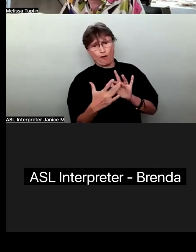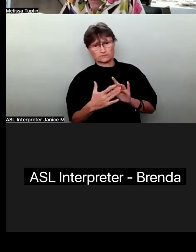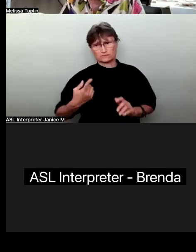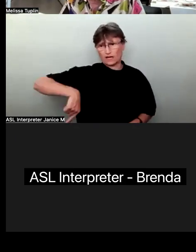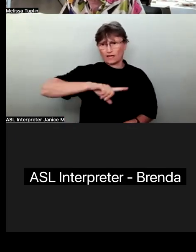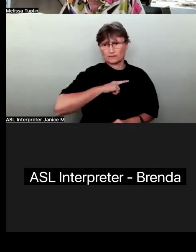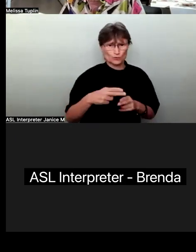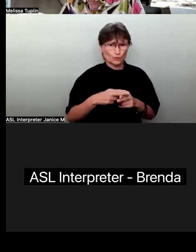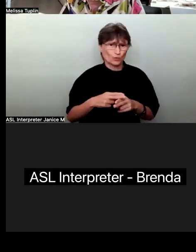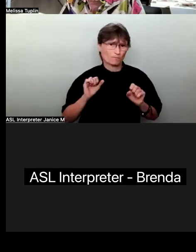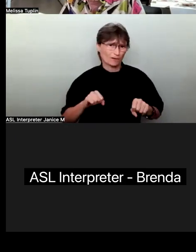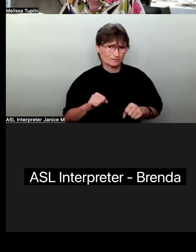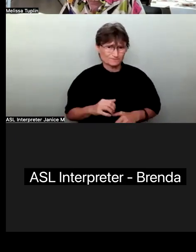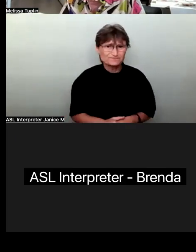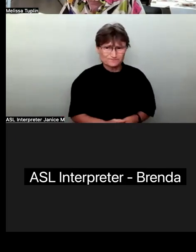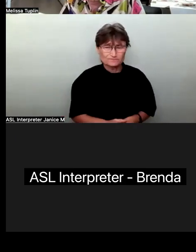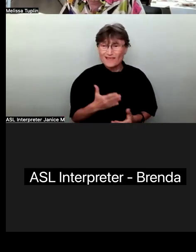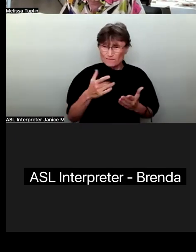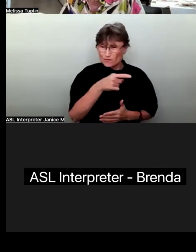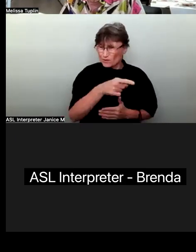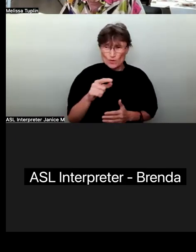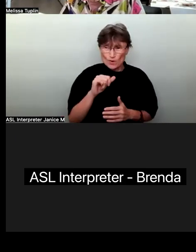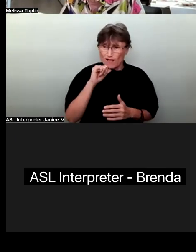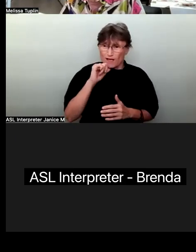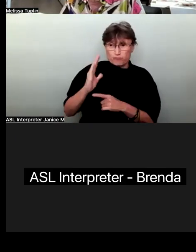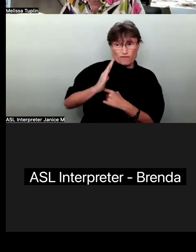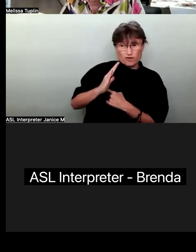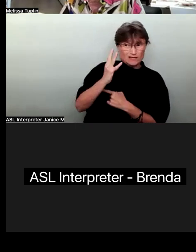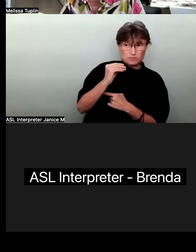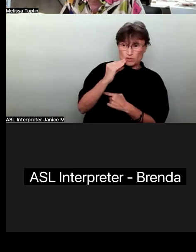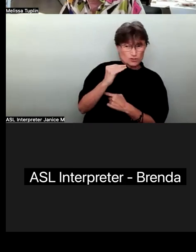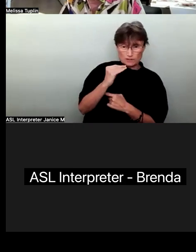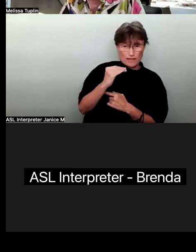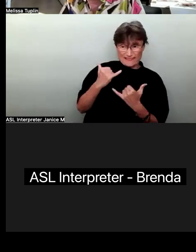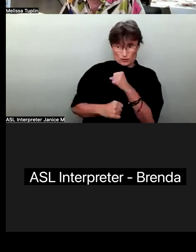If you have not received an operating grant from us before and are a new applicant,